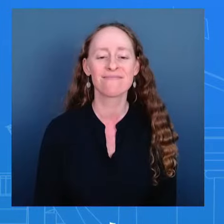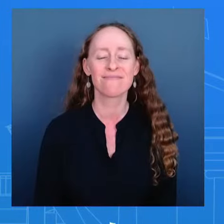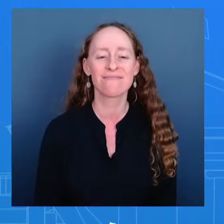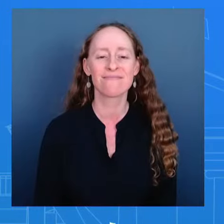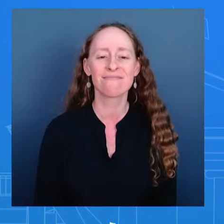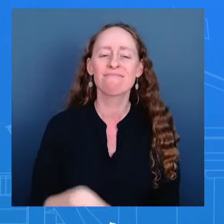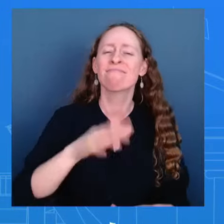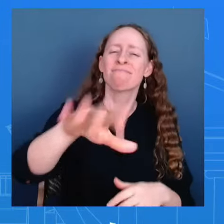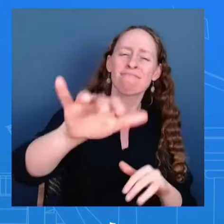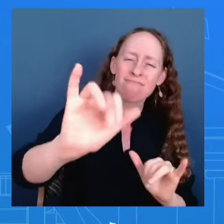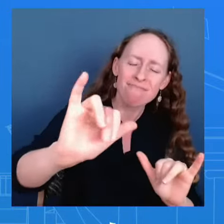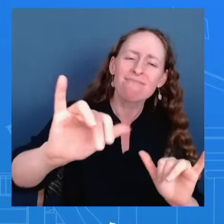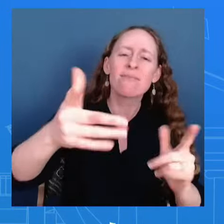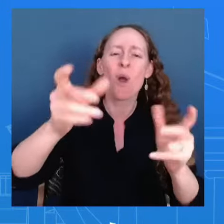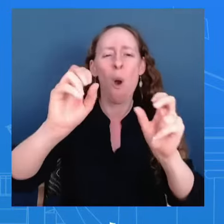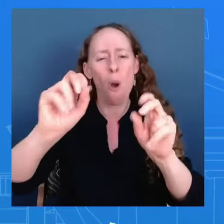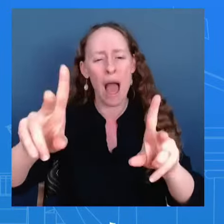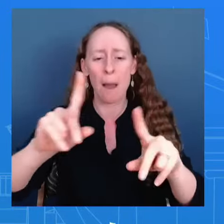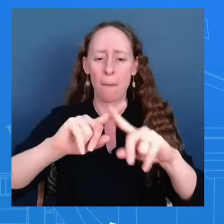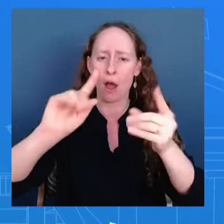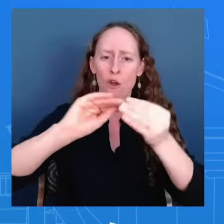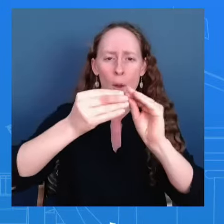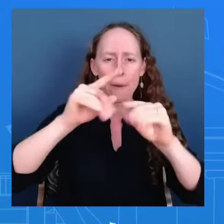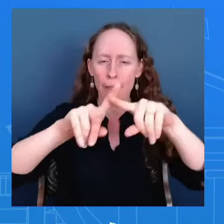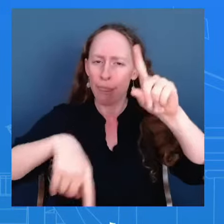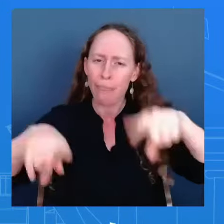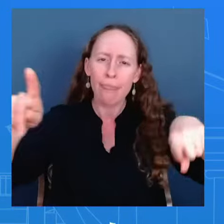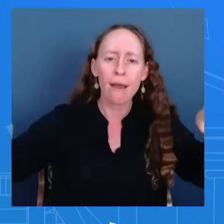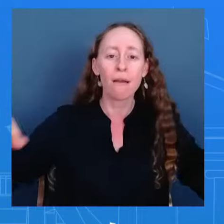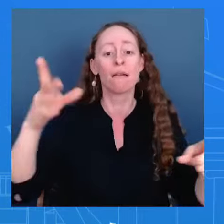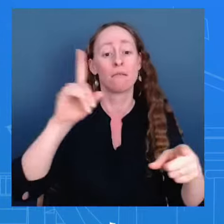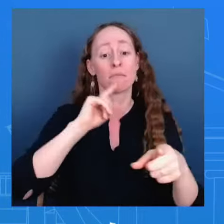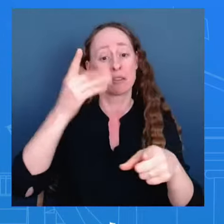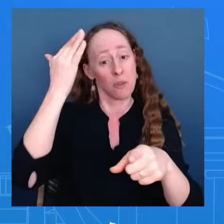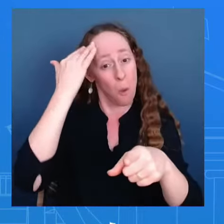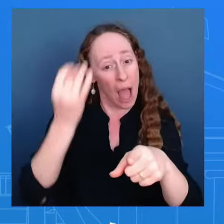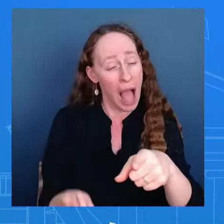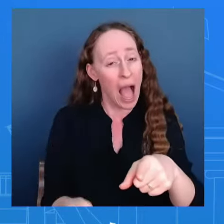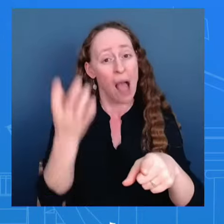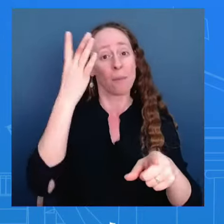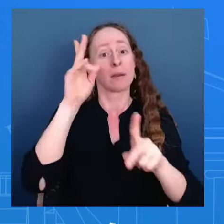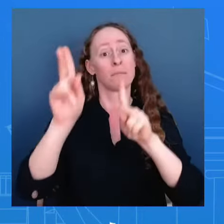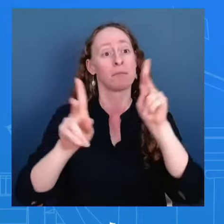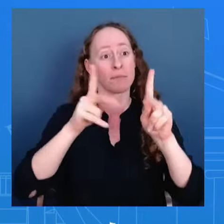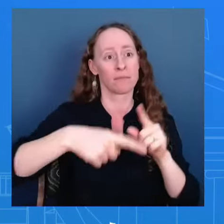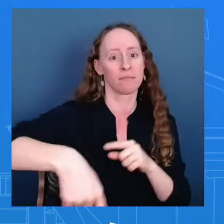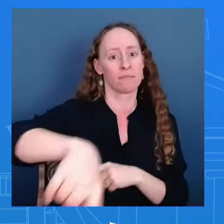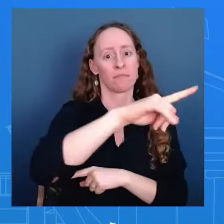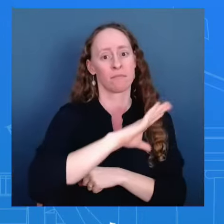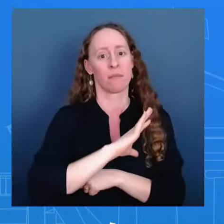number of Palestinians that have fled Rafah and how many displaced Palestinians are still in Rafah,